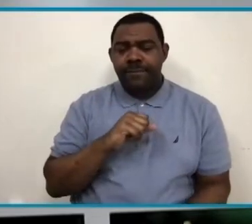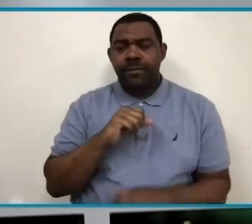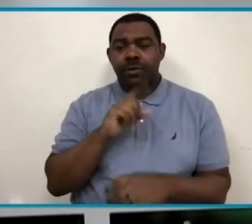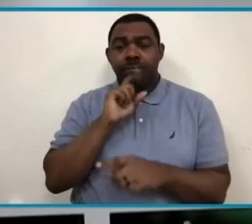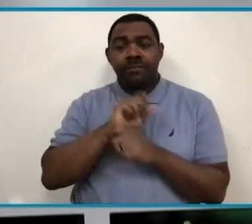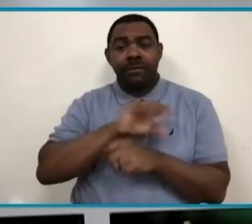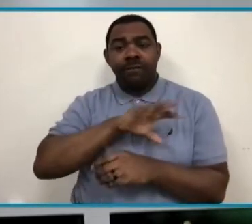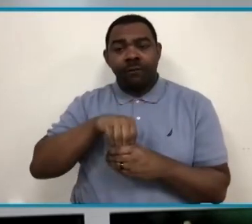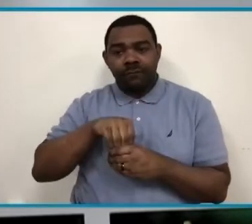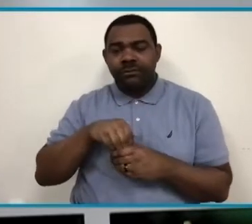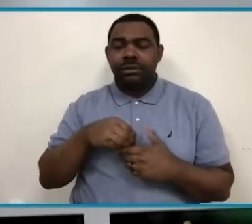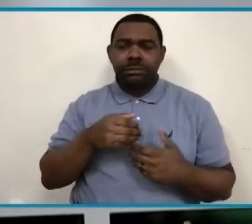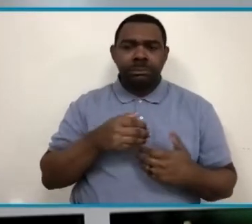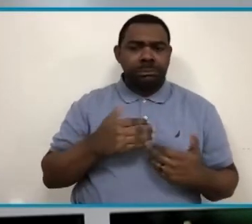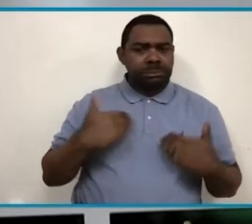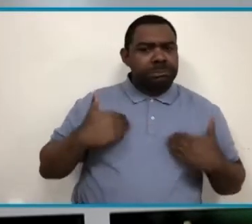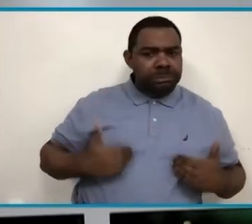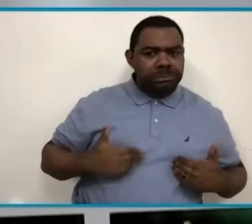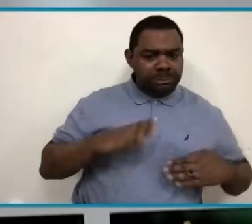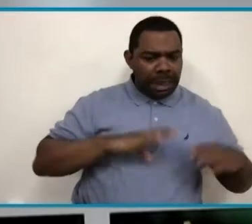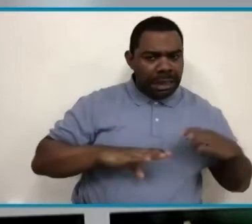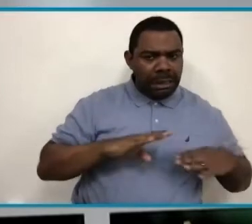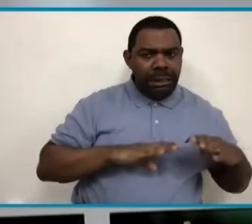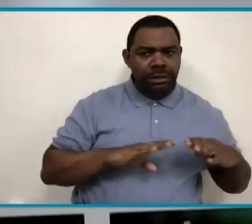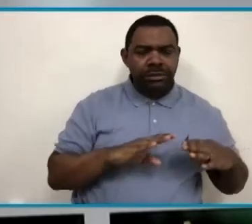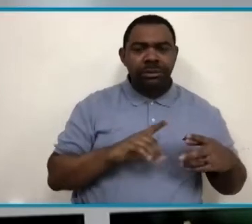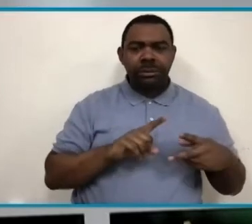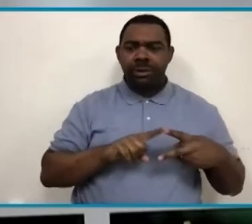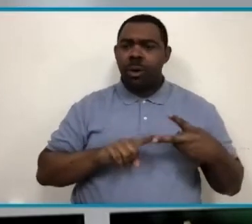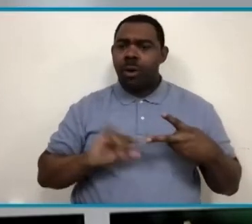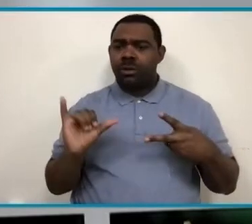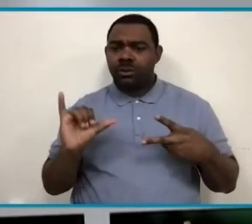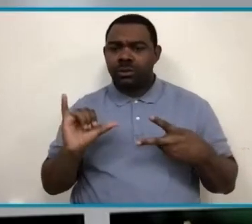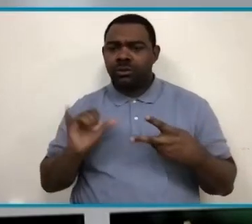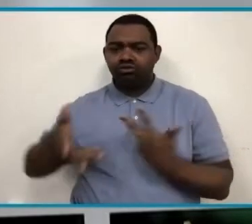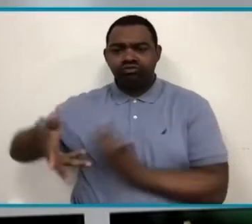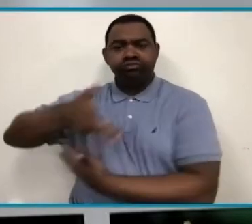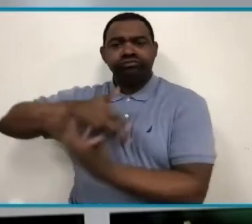psychological components, as well as social components, and music therapy protocol that